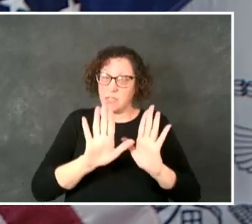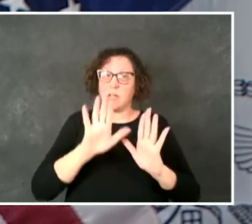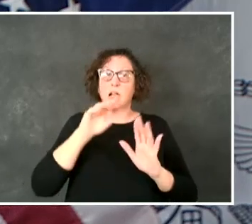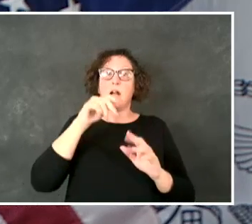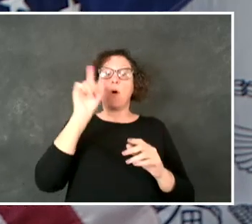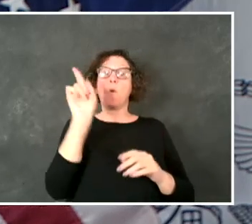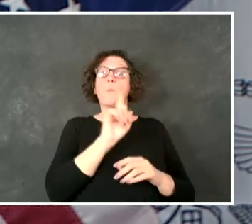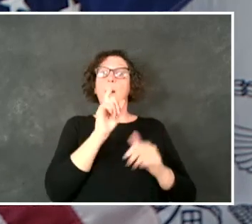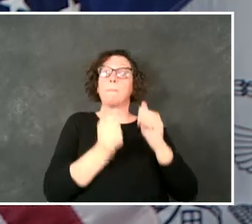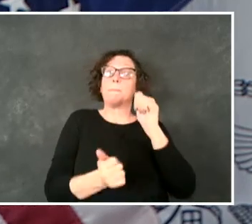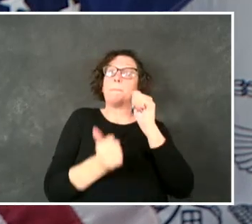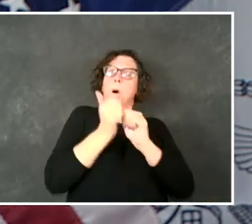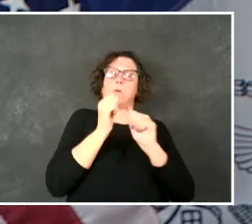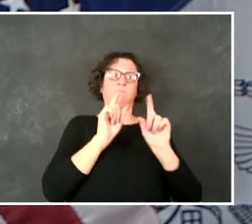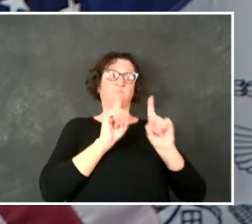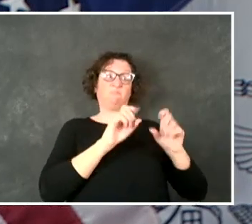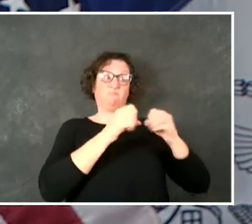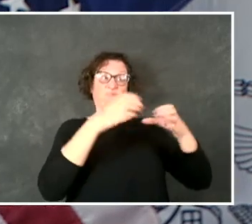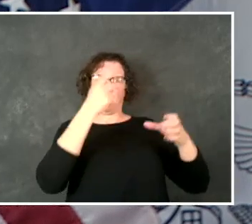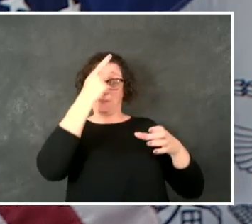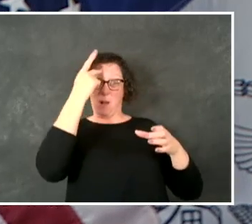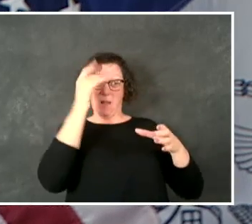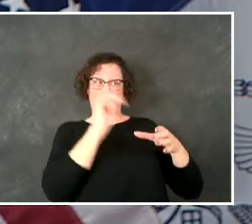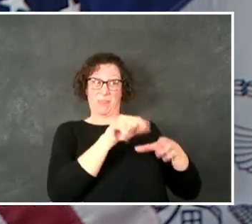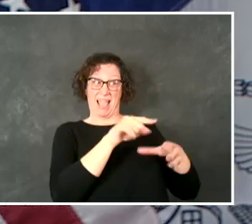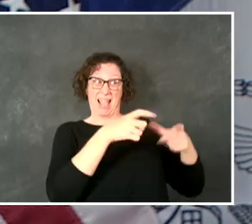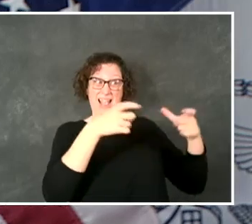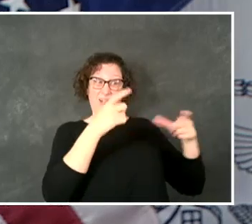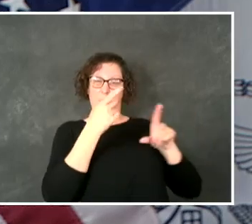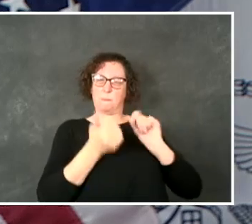OPTION AS WELL. T FHEIR STCOCNER N WILL BE TO THINK ABOUT HOW MOST PEOPLE WILL BE